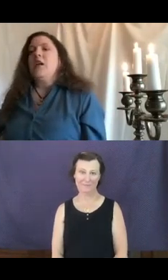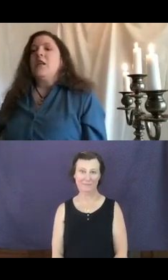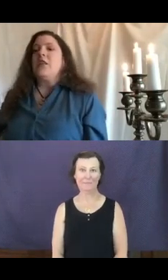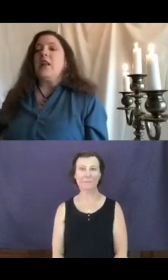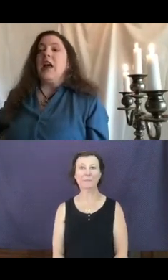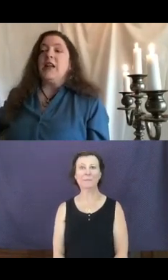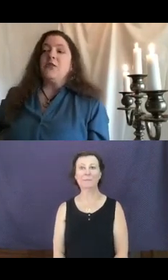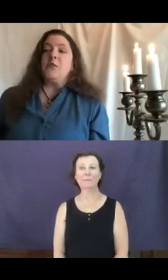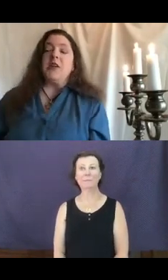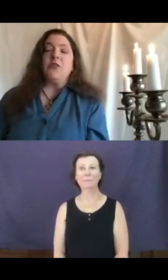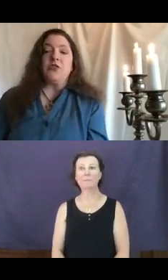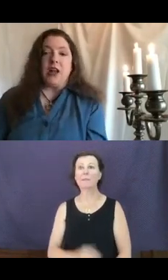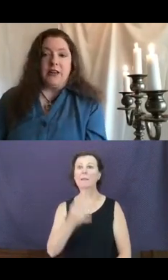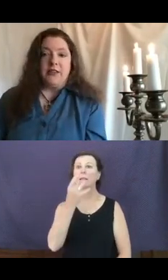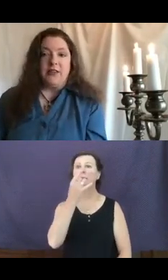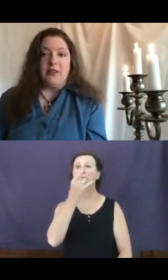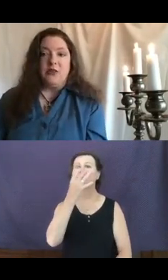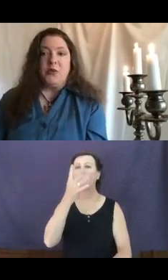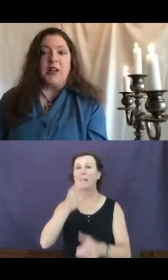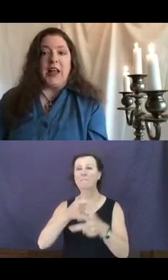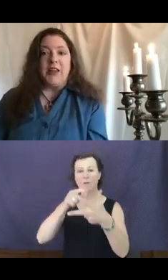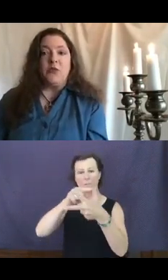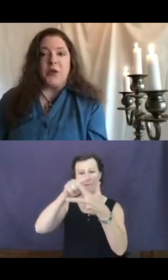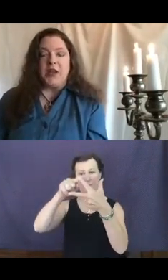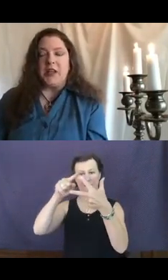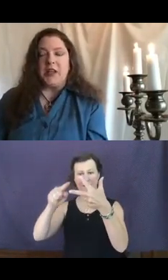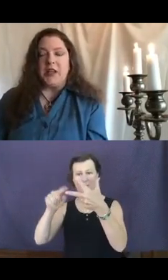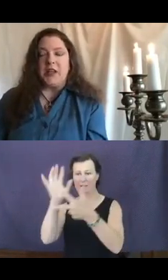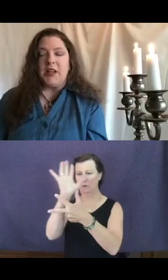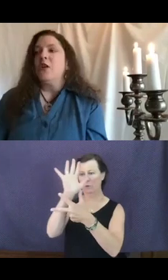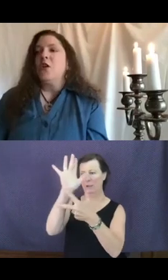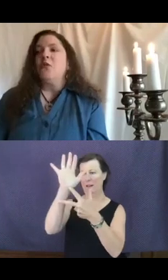The light from these Chalices we light weekly